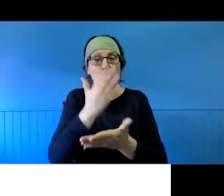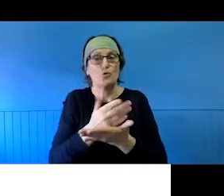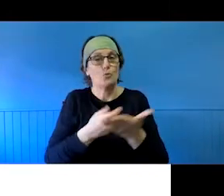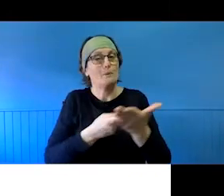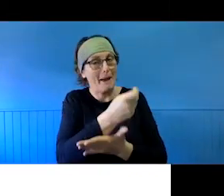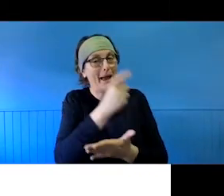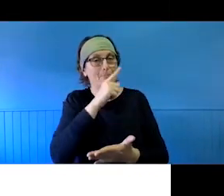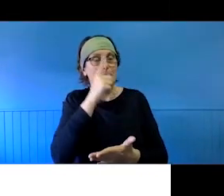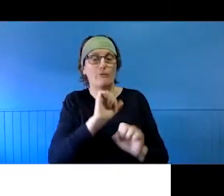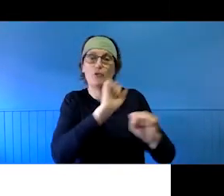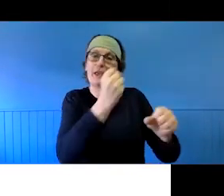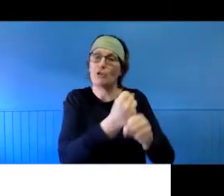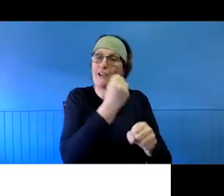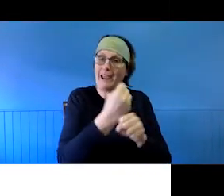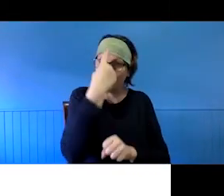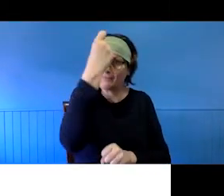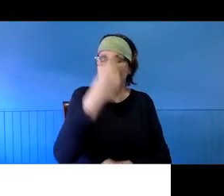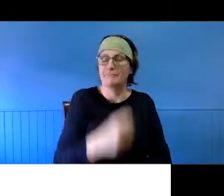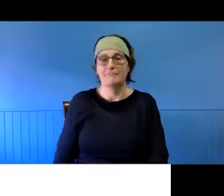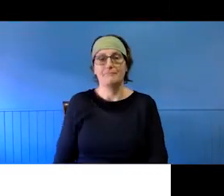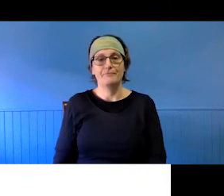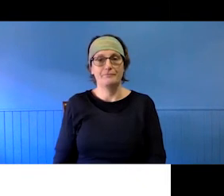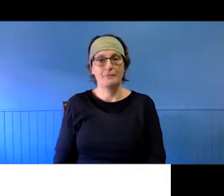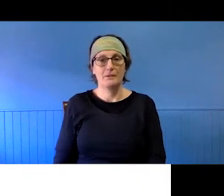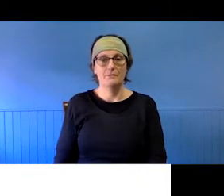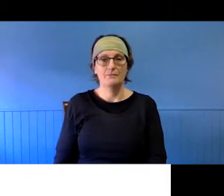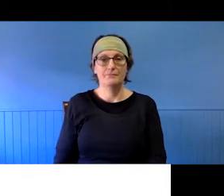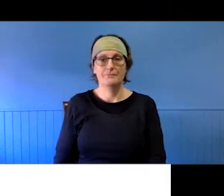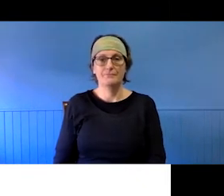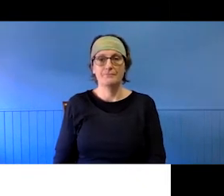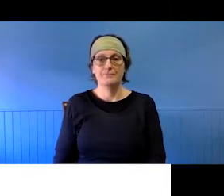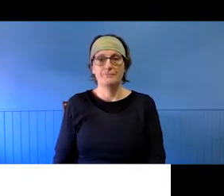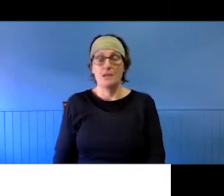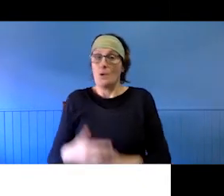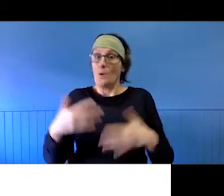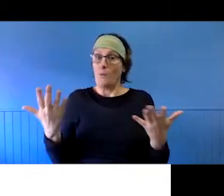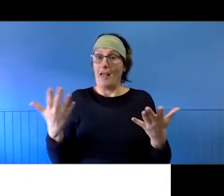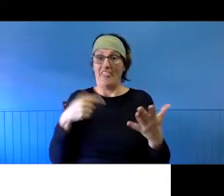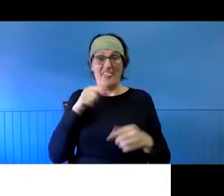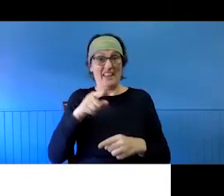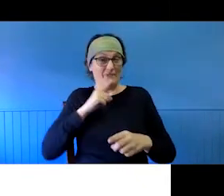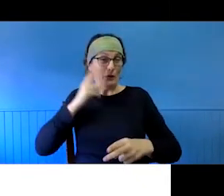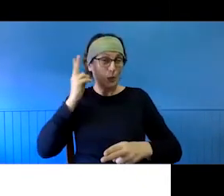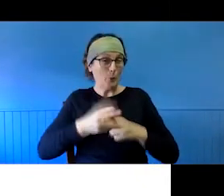what they've created in the creative arts. Well, that has been such a really quick overview.